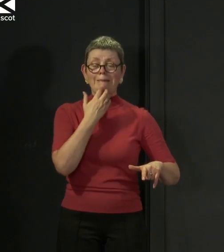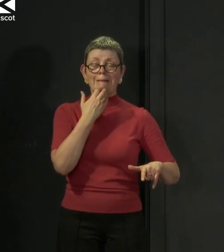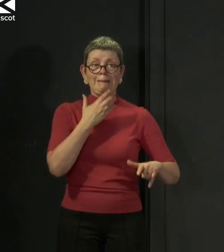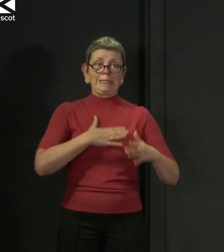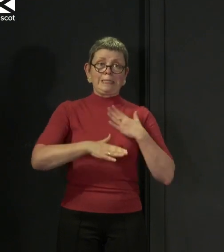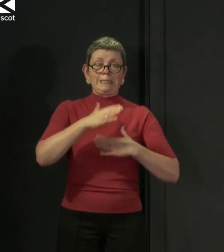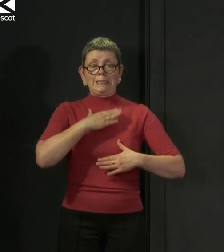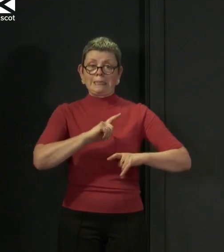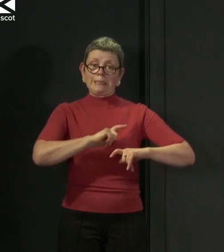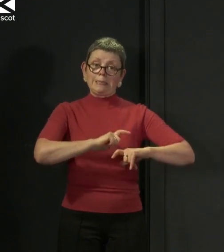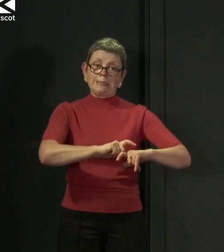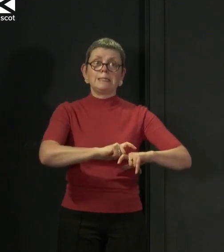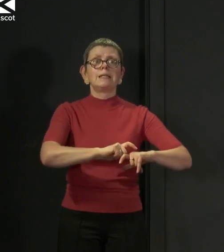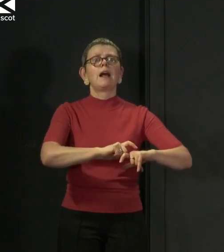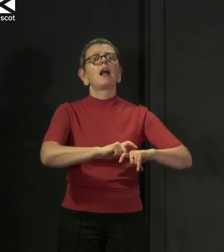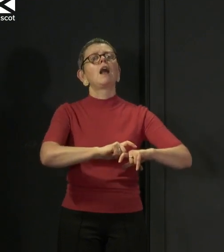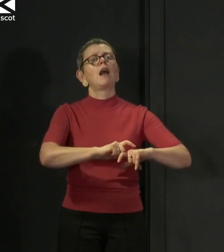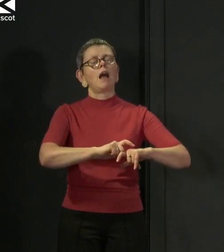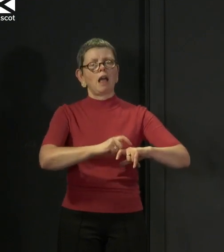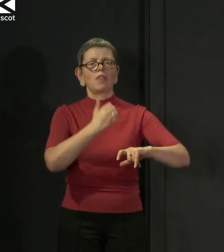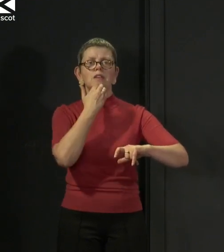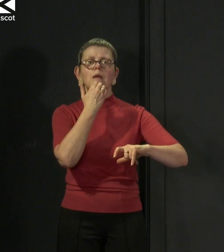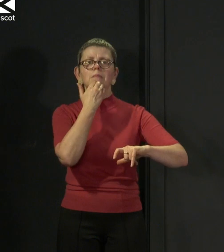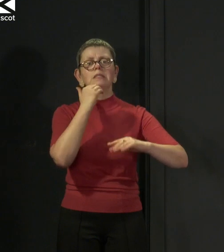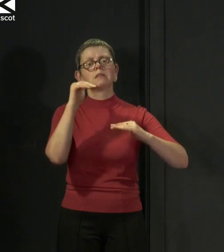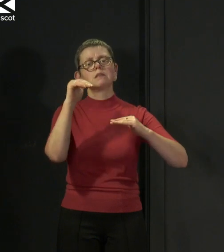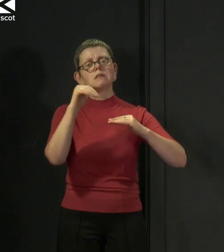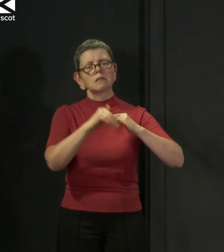lower and we will then get to the stage where we can start to think about getting back to